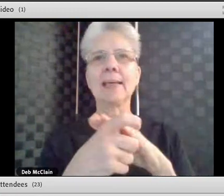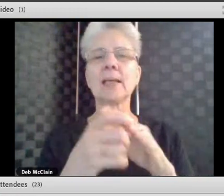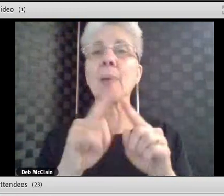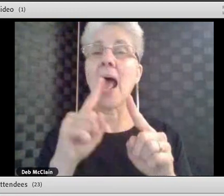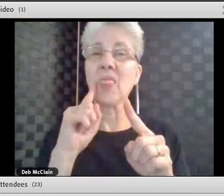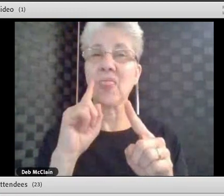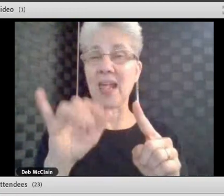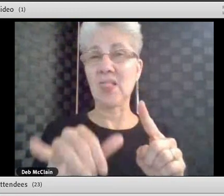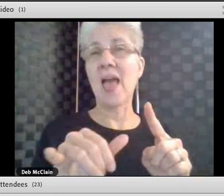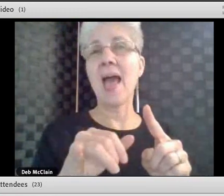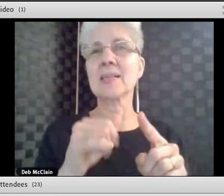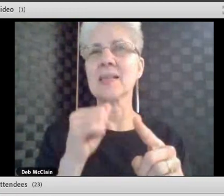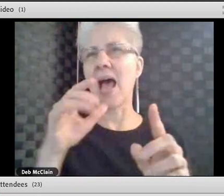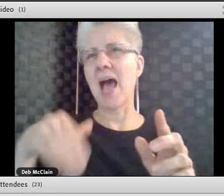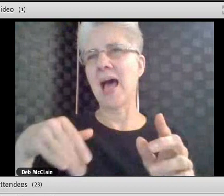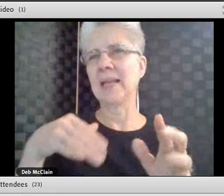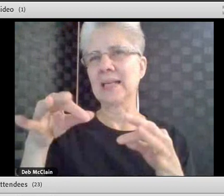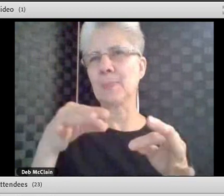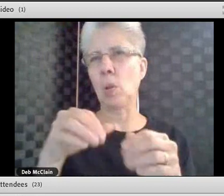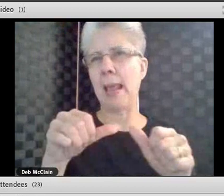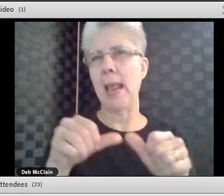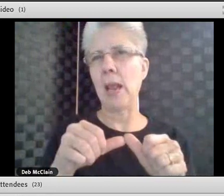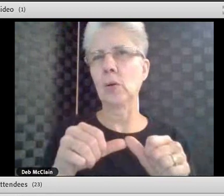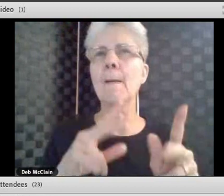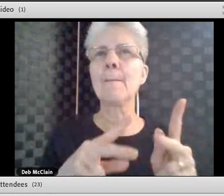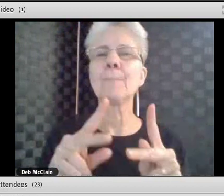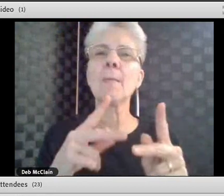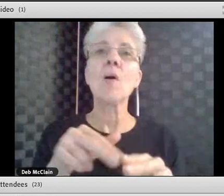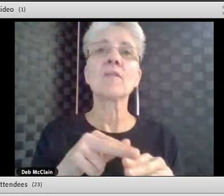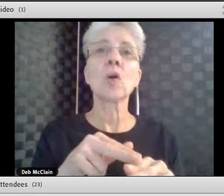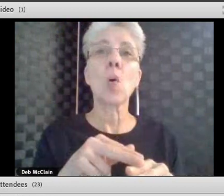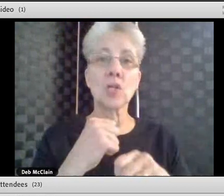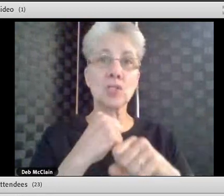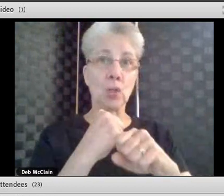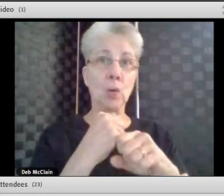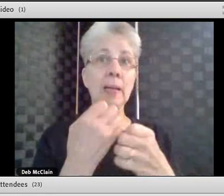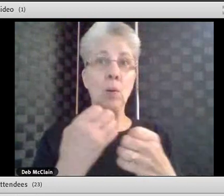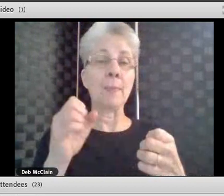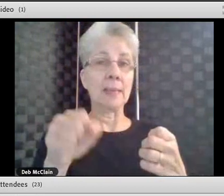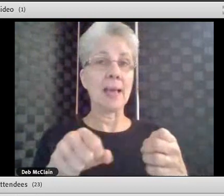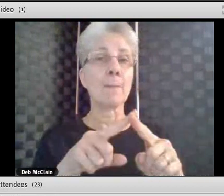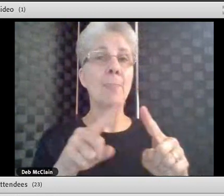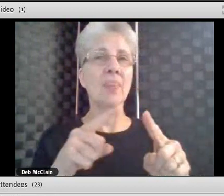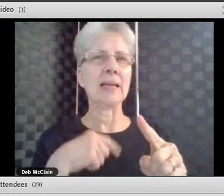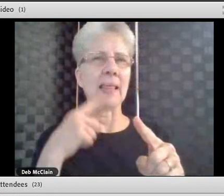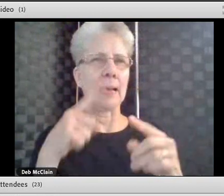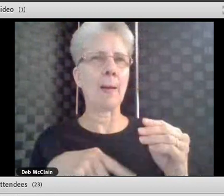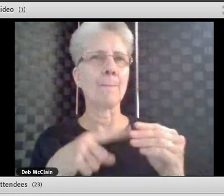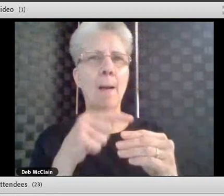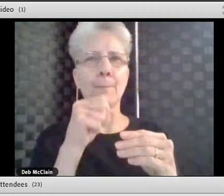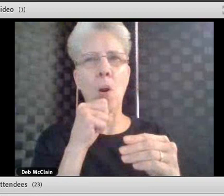and, you know, kind of hack in, but I think this is an unexplored area. People, of course, are securing their equipment,